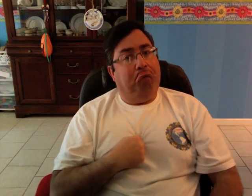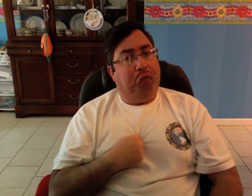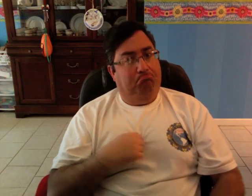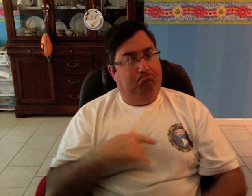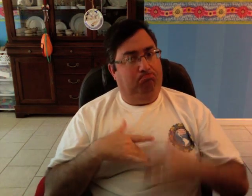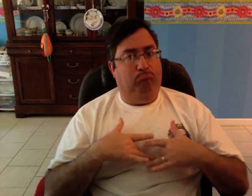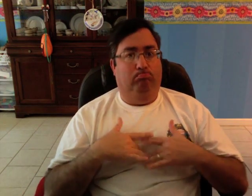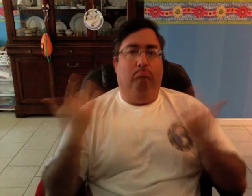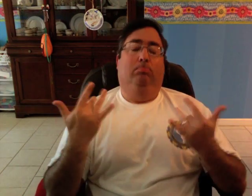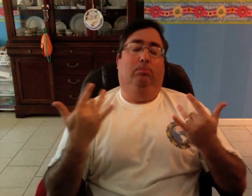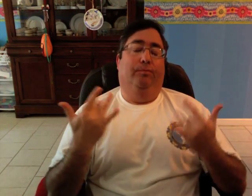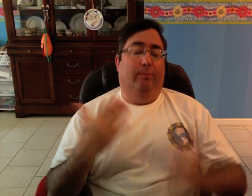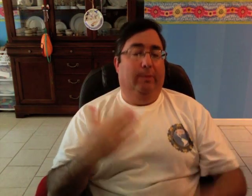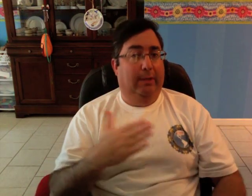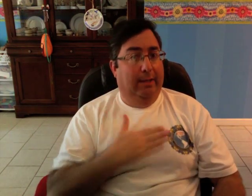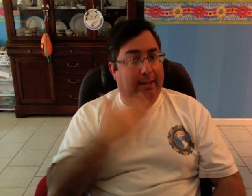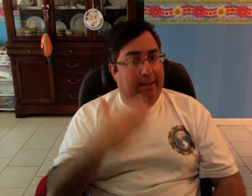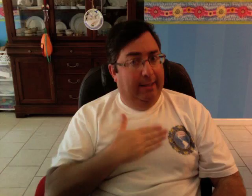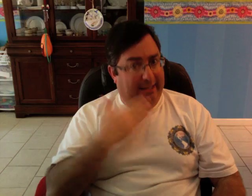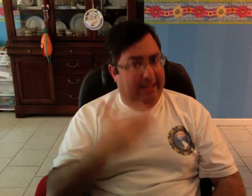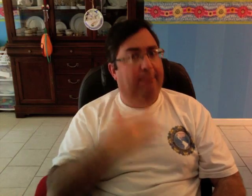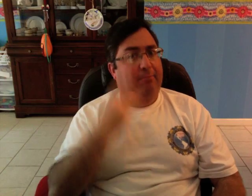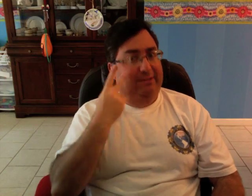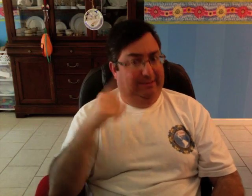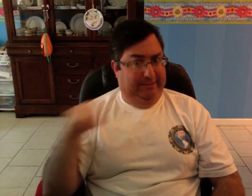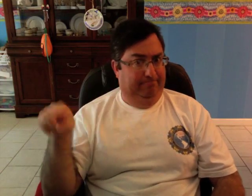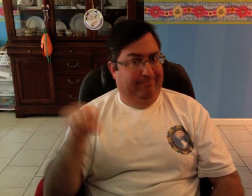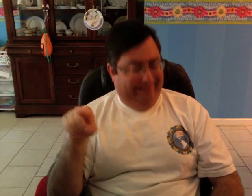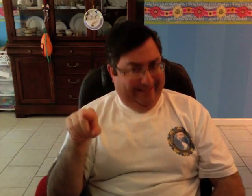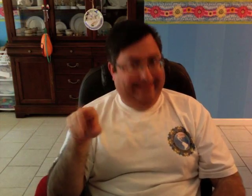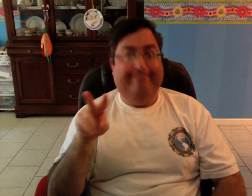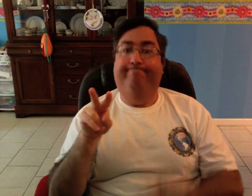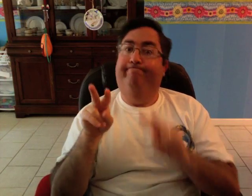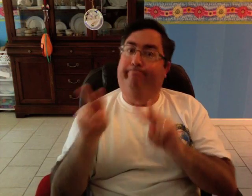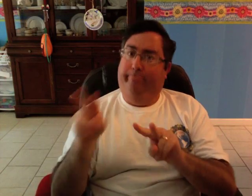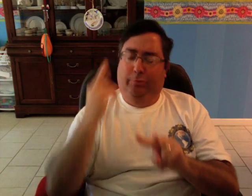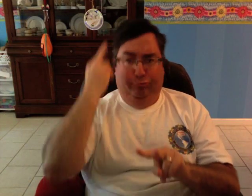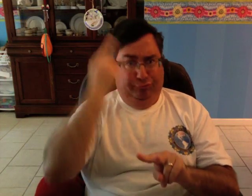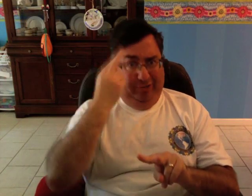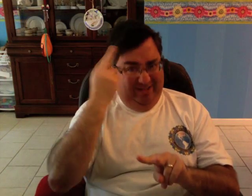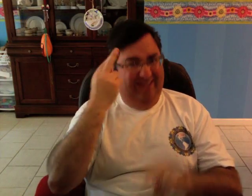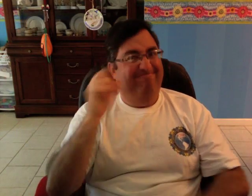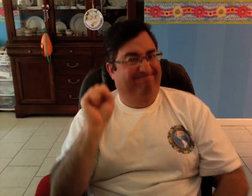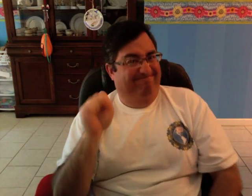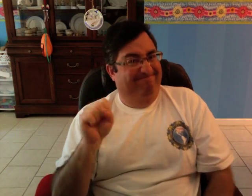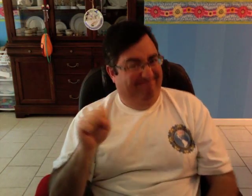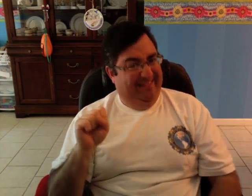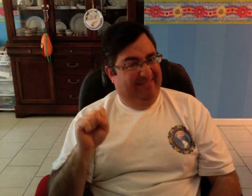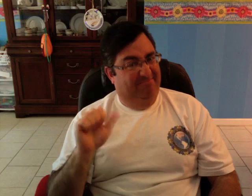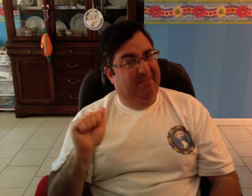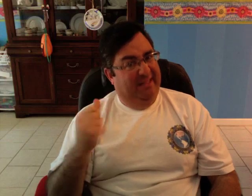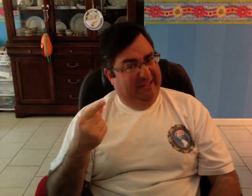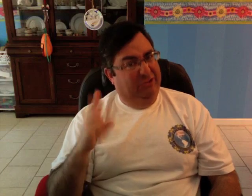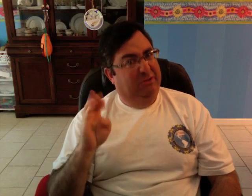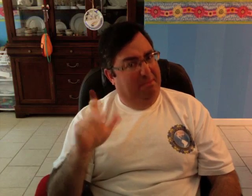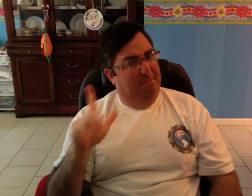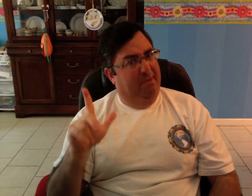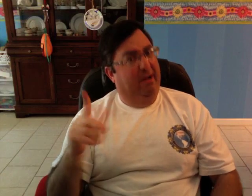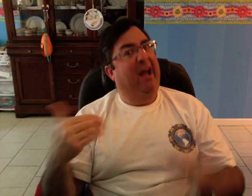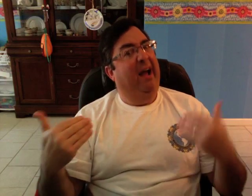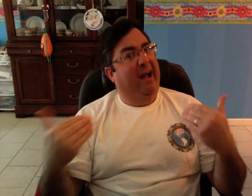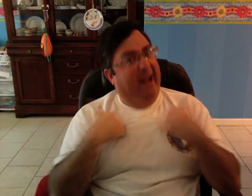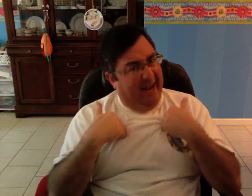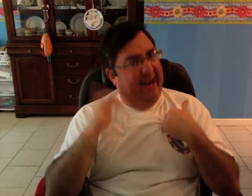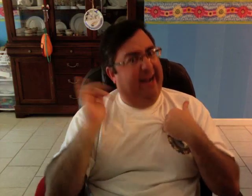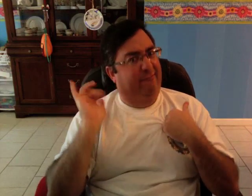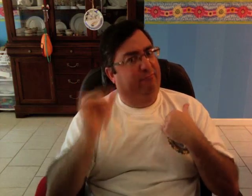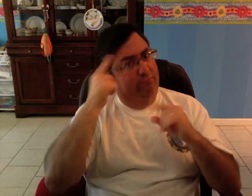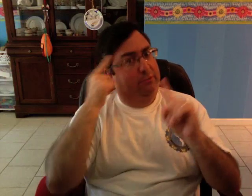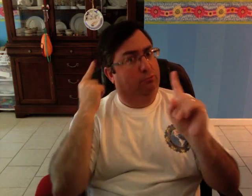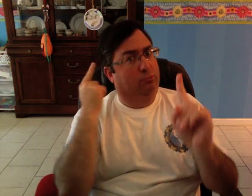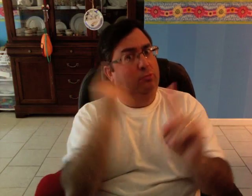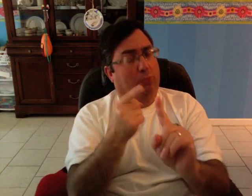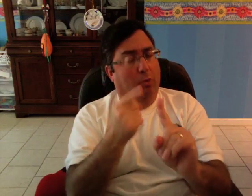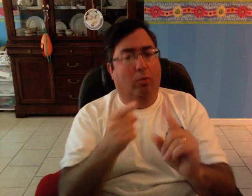I'm thrilled and happy to see that they are realizing AGB does indeed have this goal and plan.